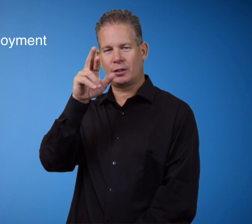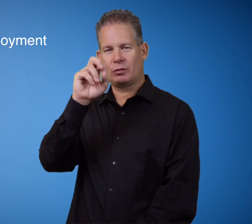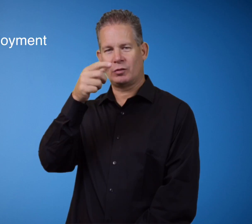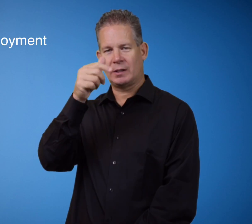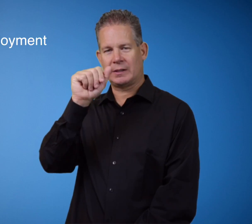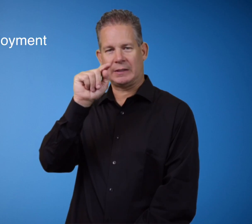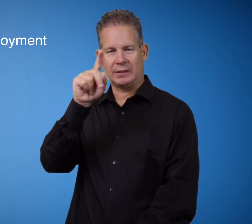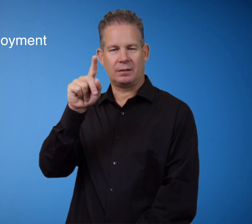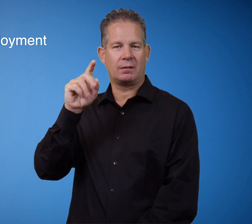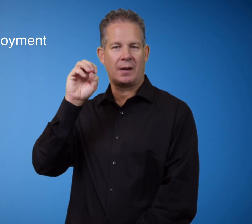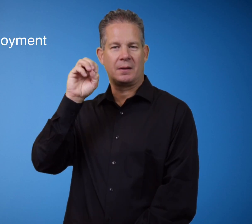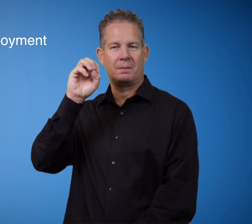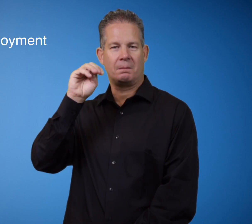Integrated employment.